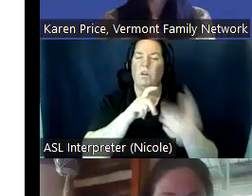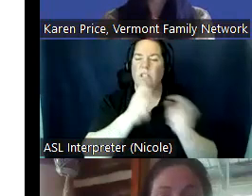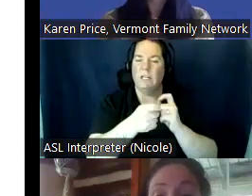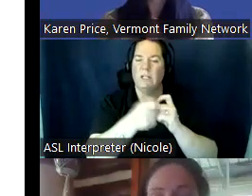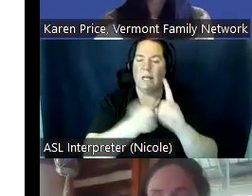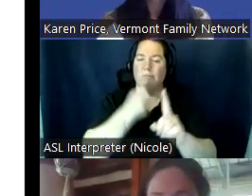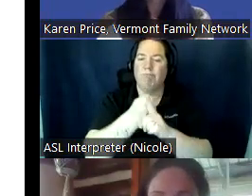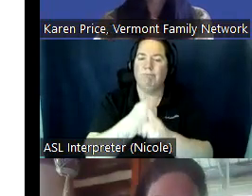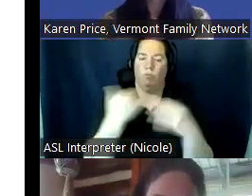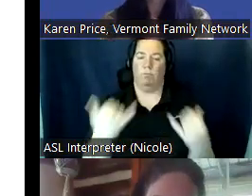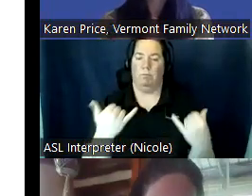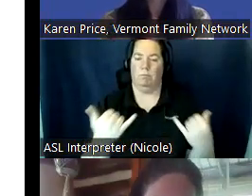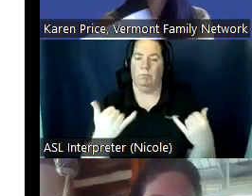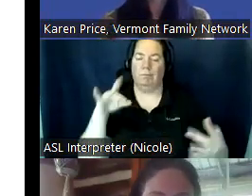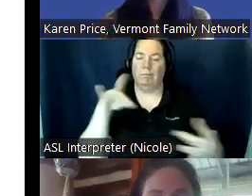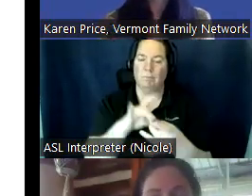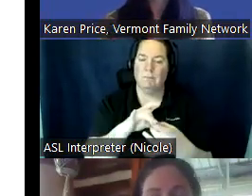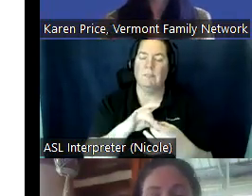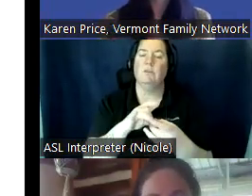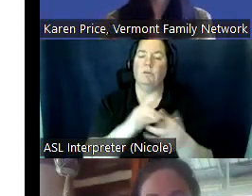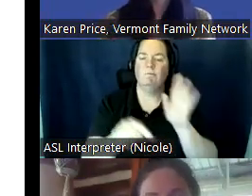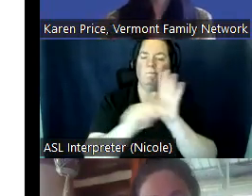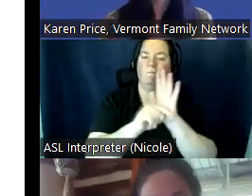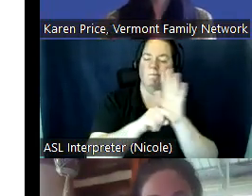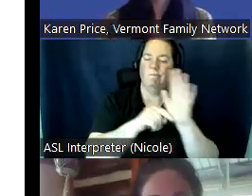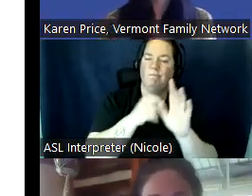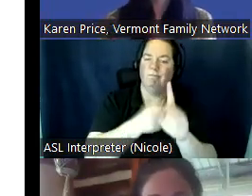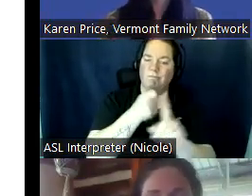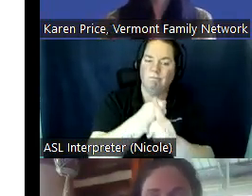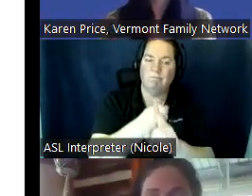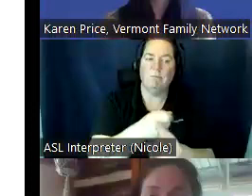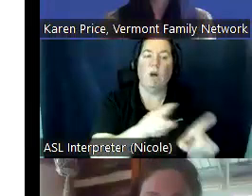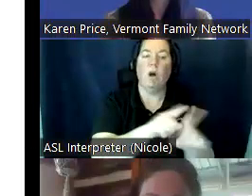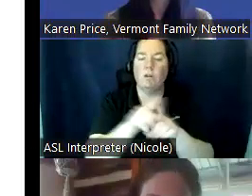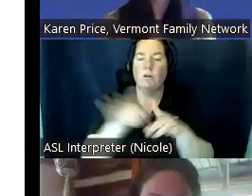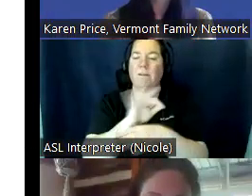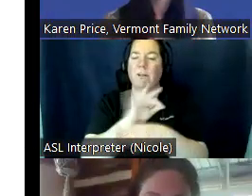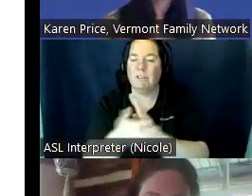related to adverse effect and the addition of functional skills as a basic skill area,